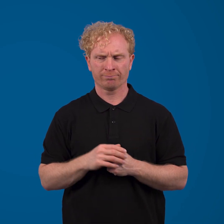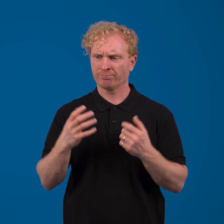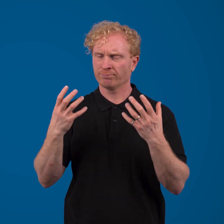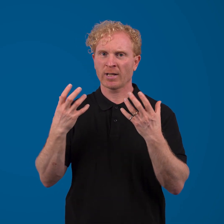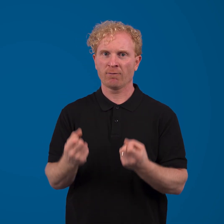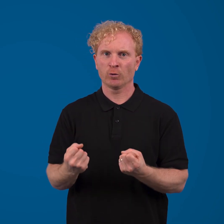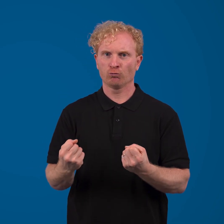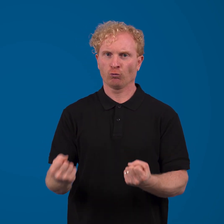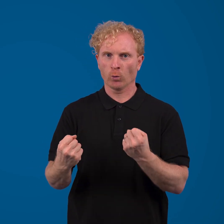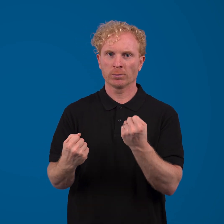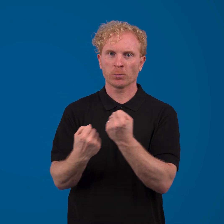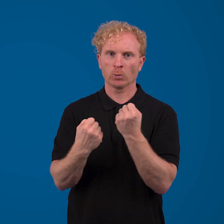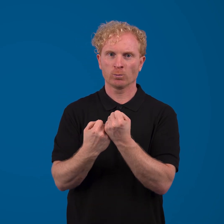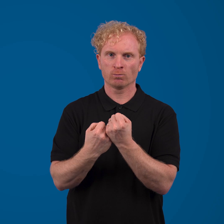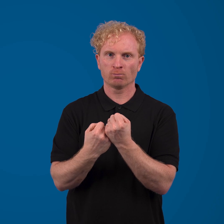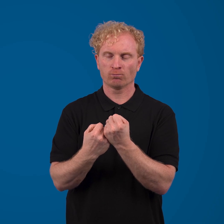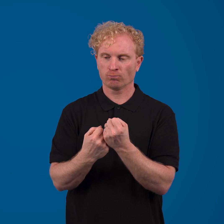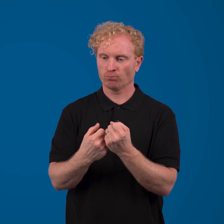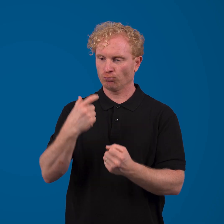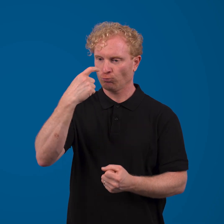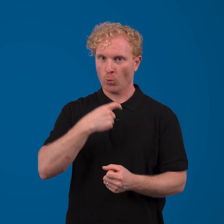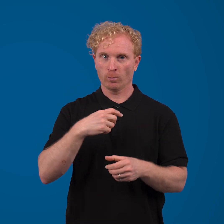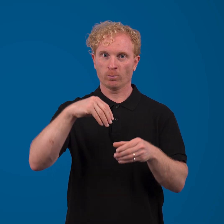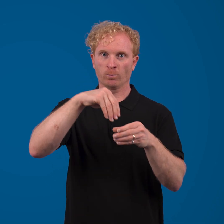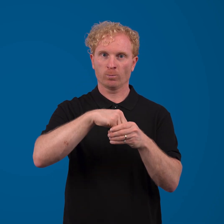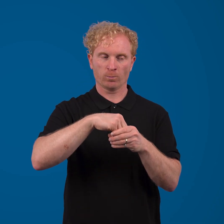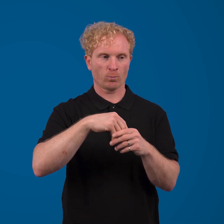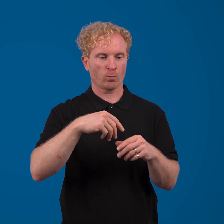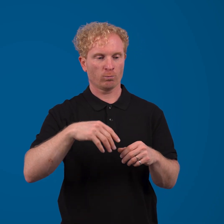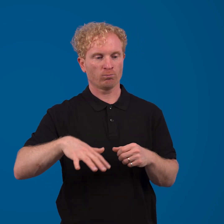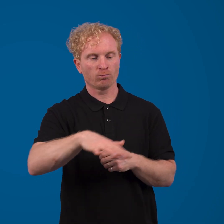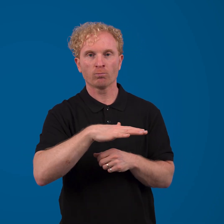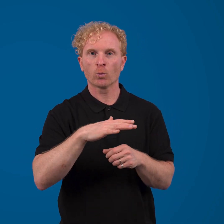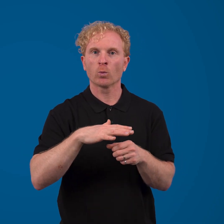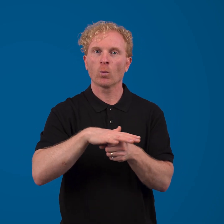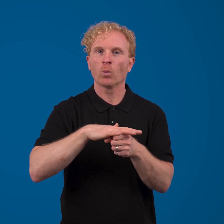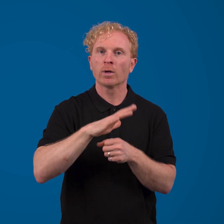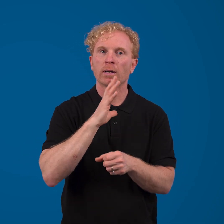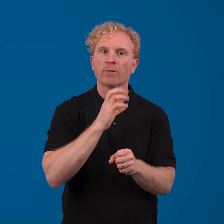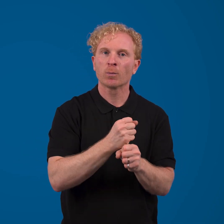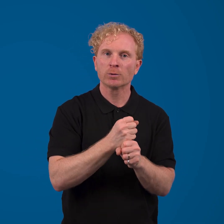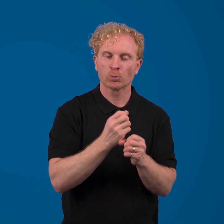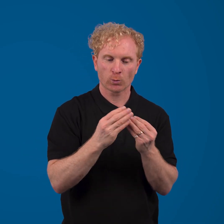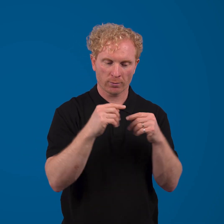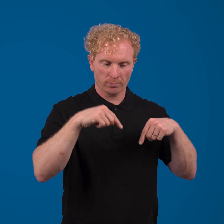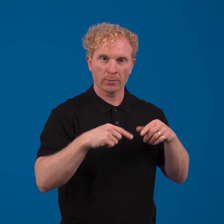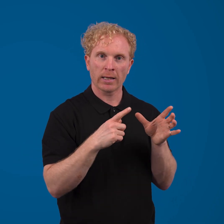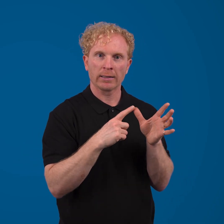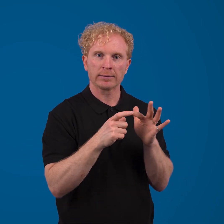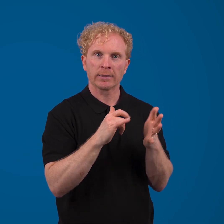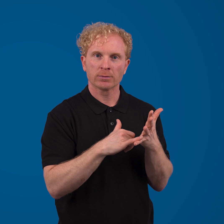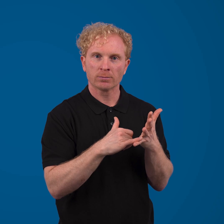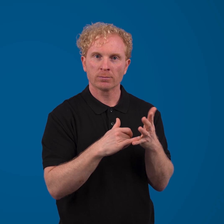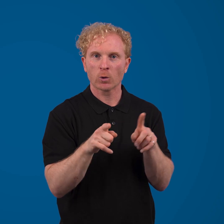There was strong support for increasing the role of local government in ADS,